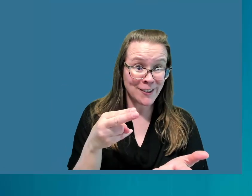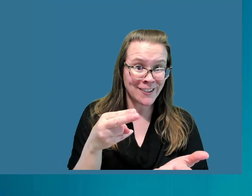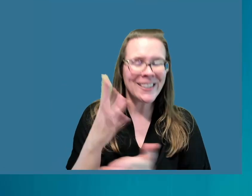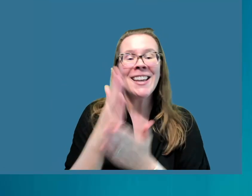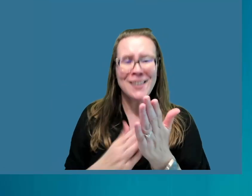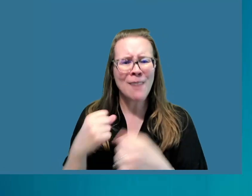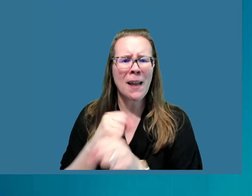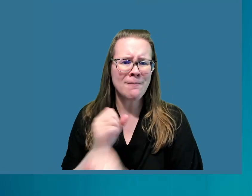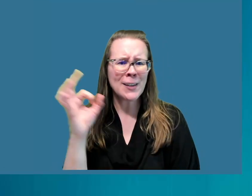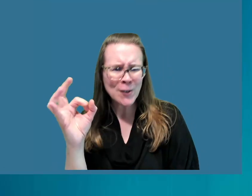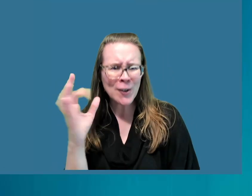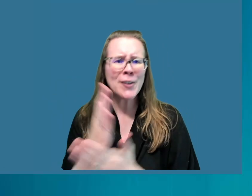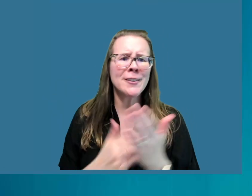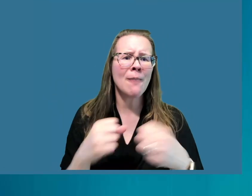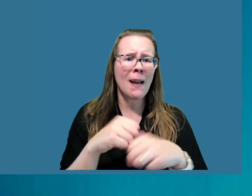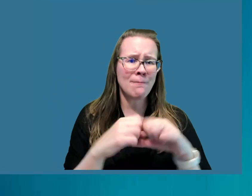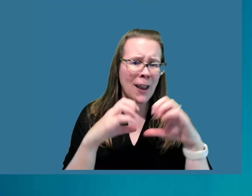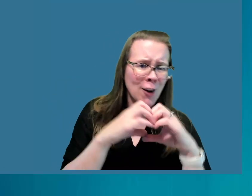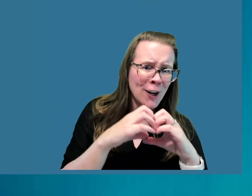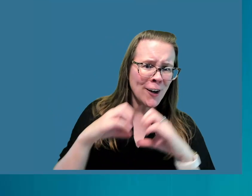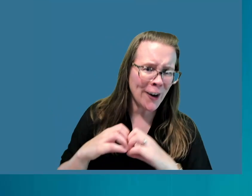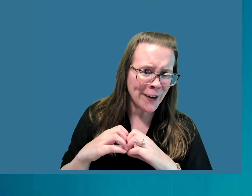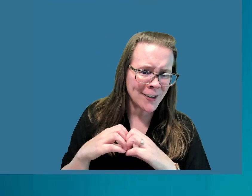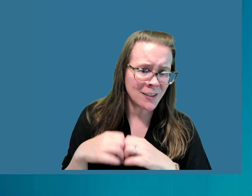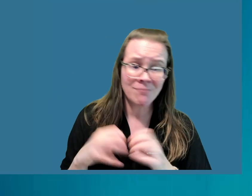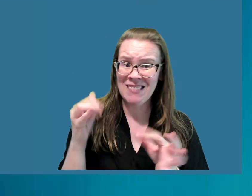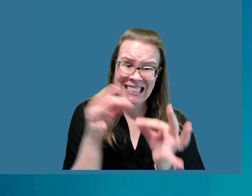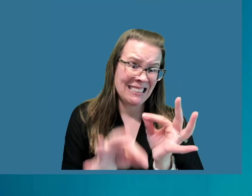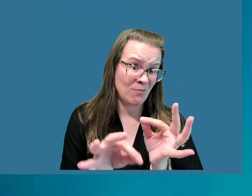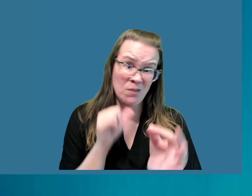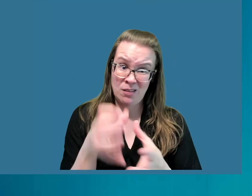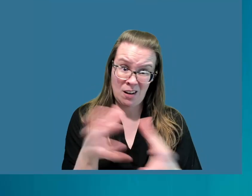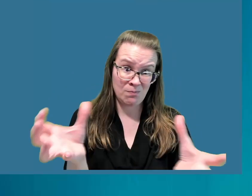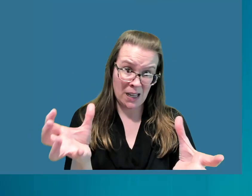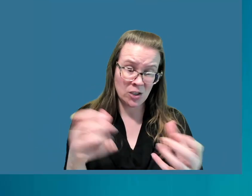bolts that connect the two blades. And then other ones in my cookies, like the rulers,